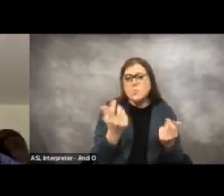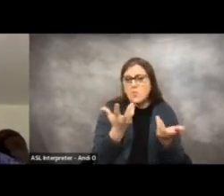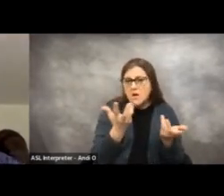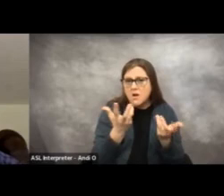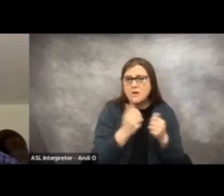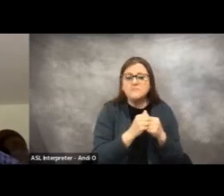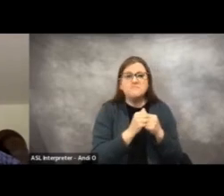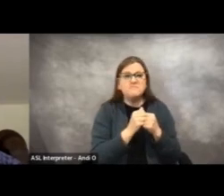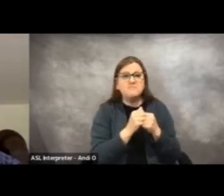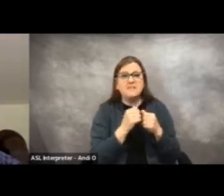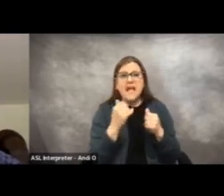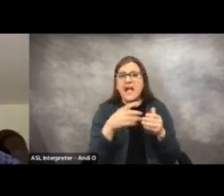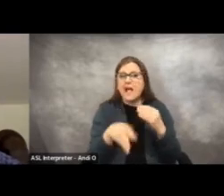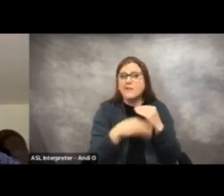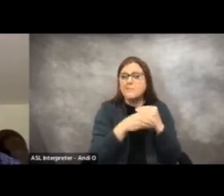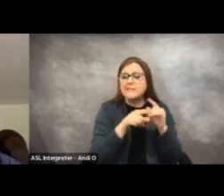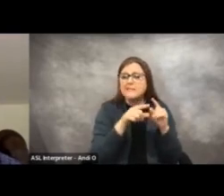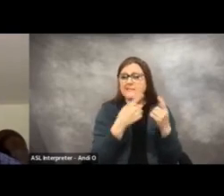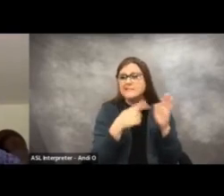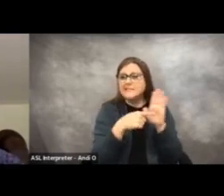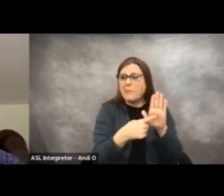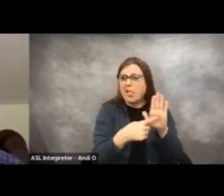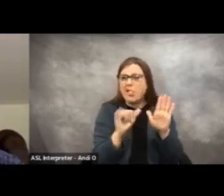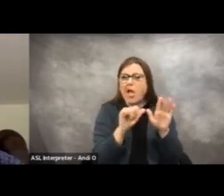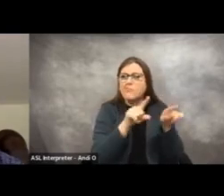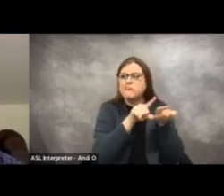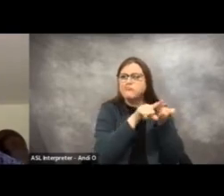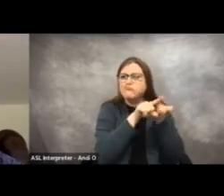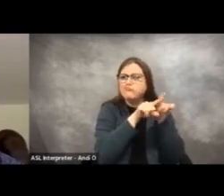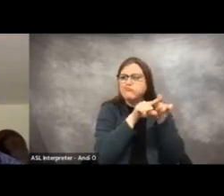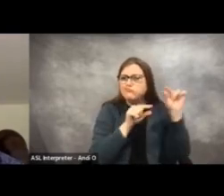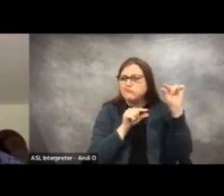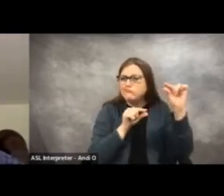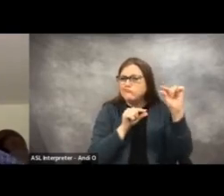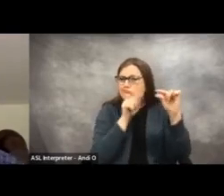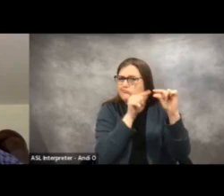symbol such as an asterisk next to any item that indicates a brain injury could have